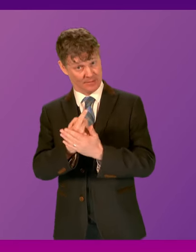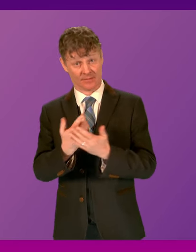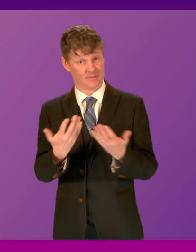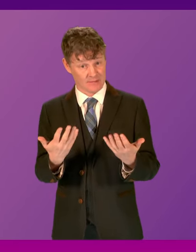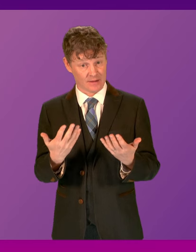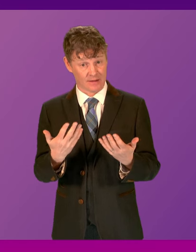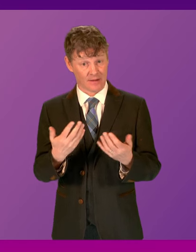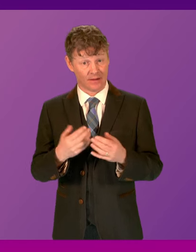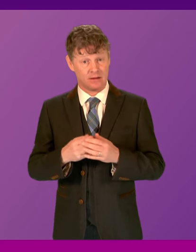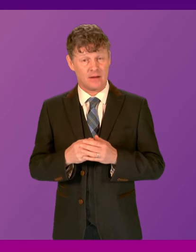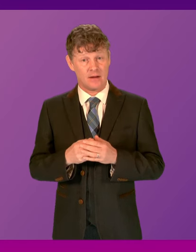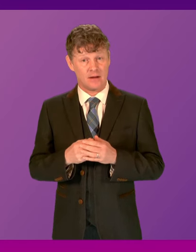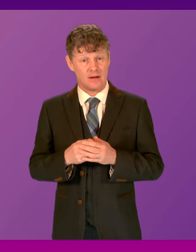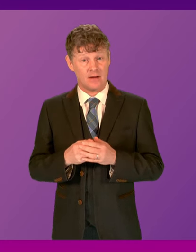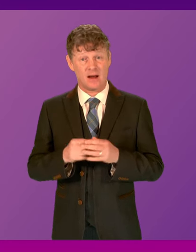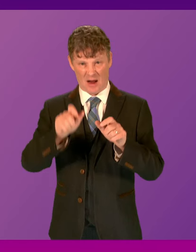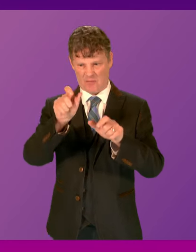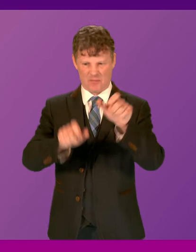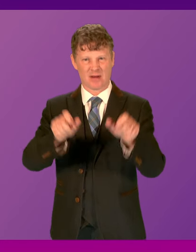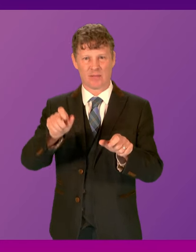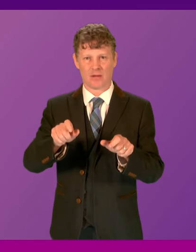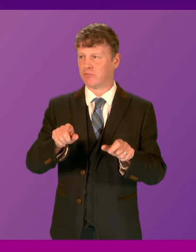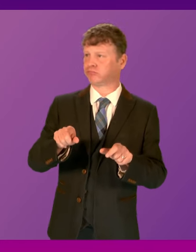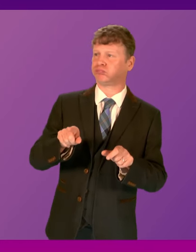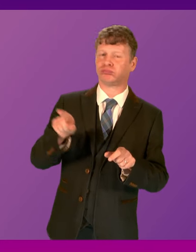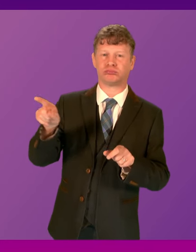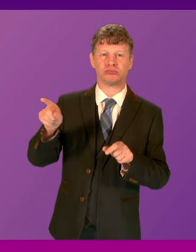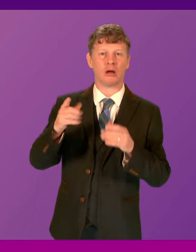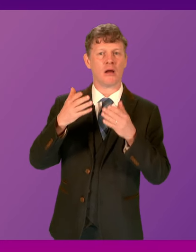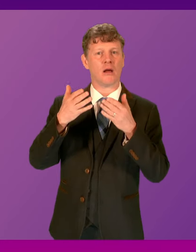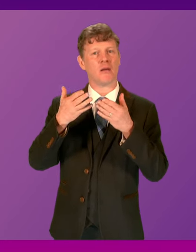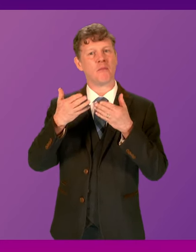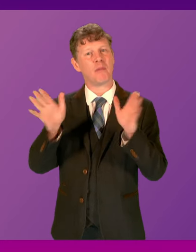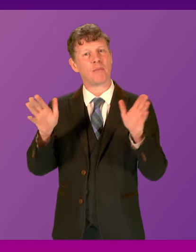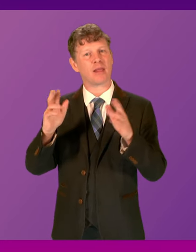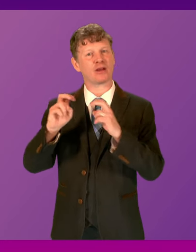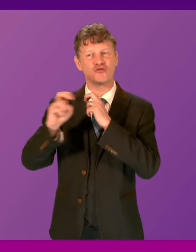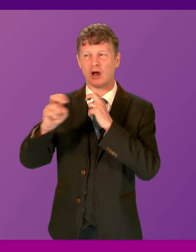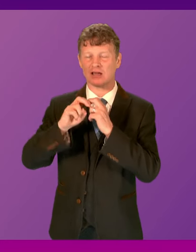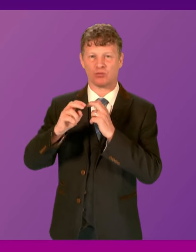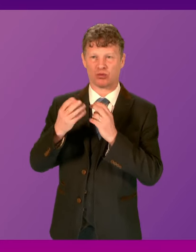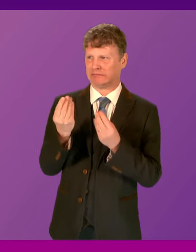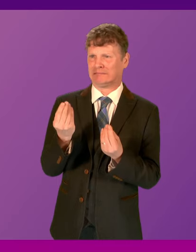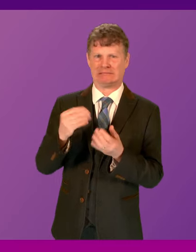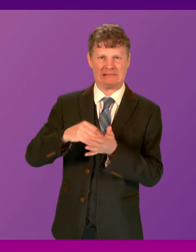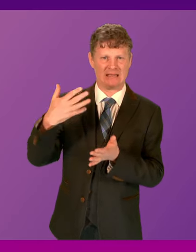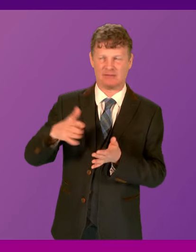are being priced off public transport. If we want to tackle that and get more people to use public